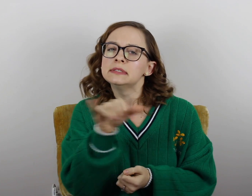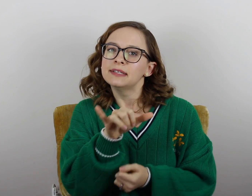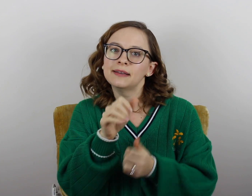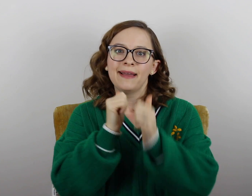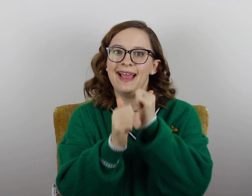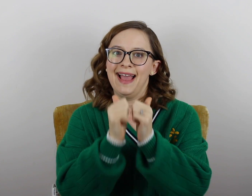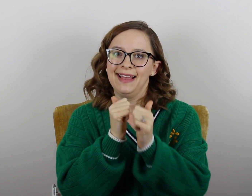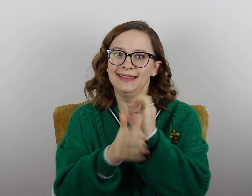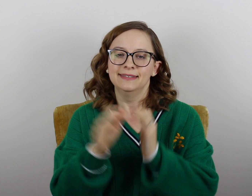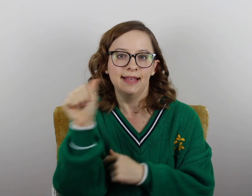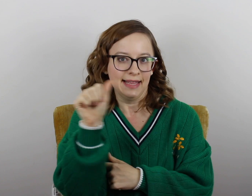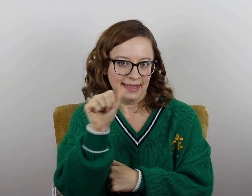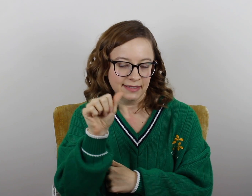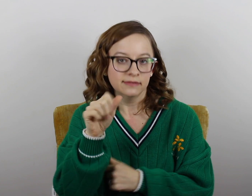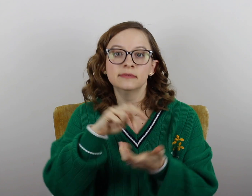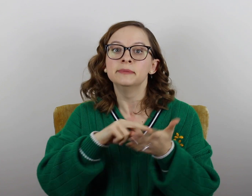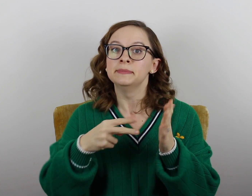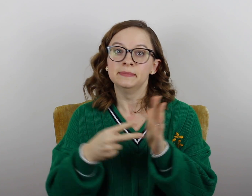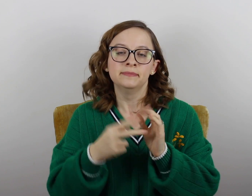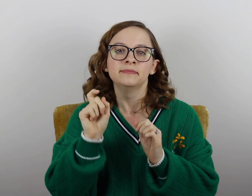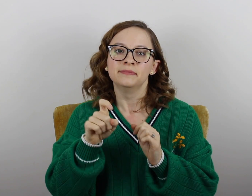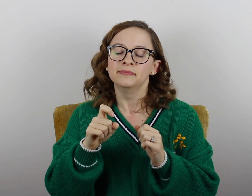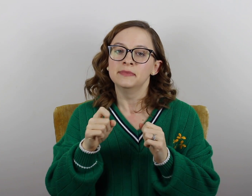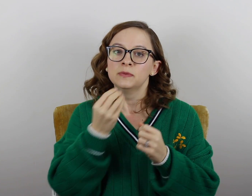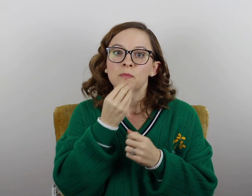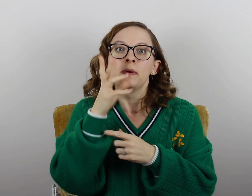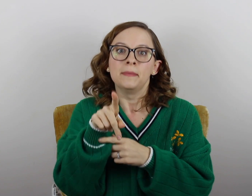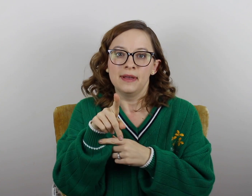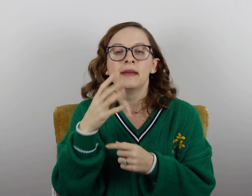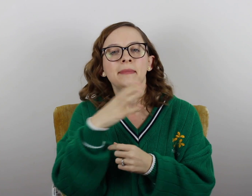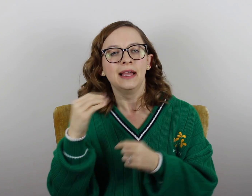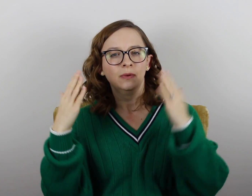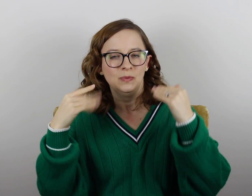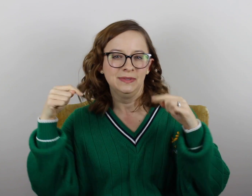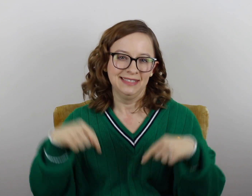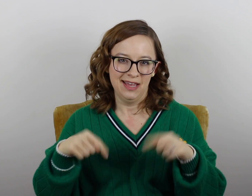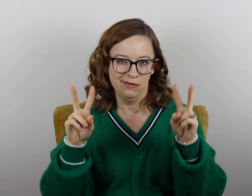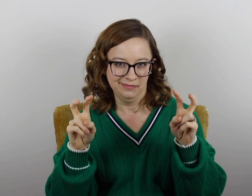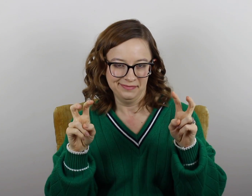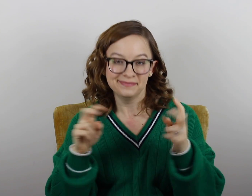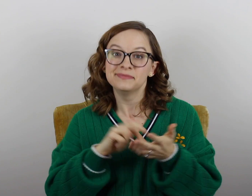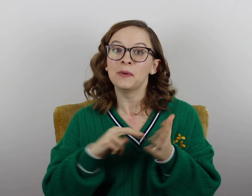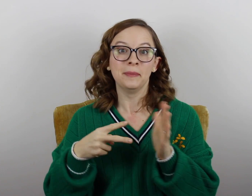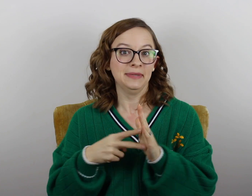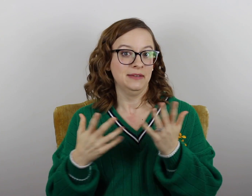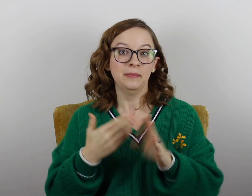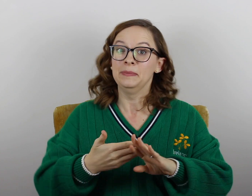Remember, interpreters are like athletes. Which means you need to warm up and cool down.